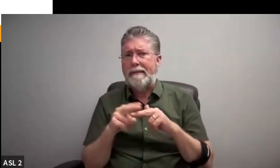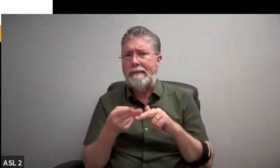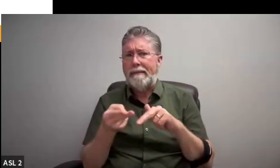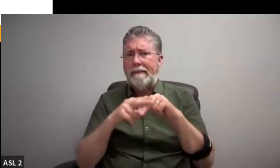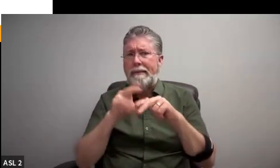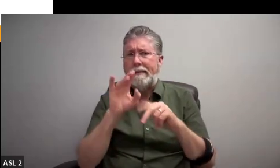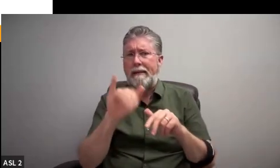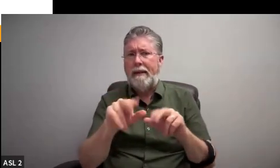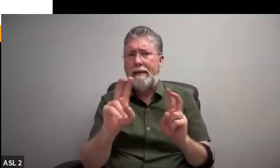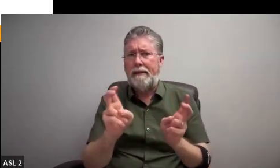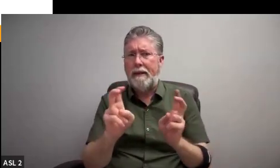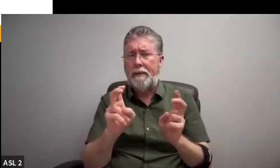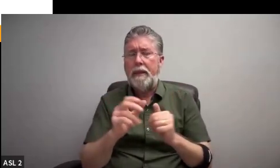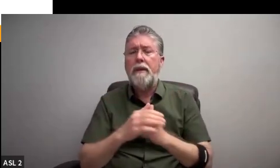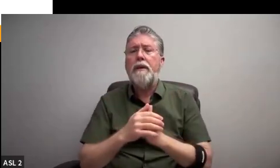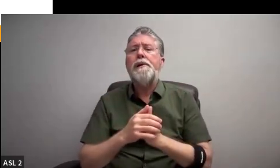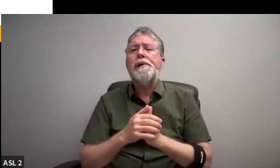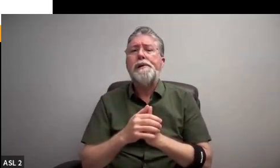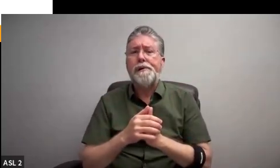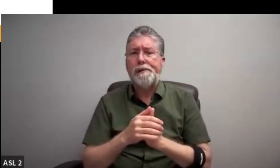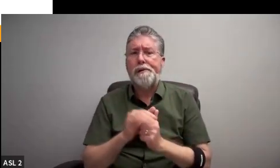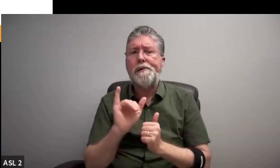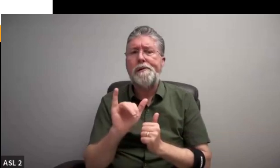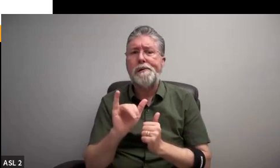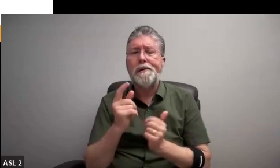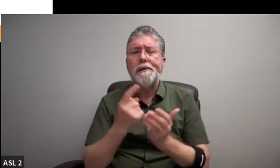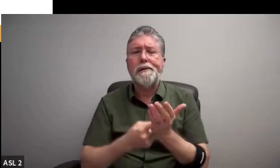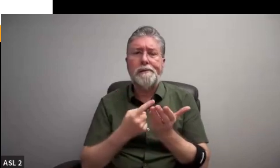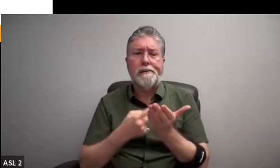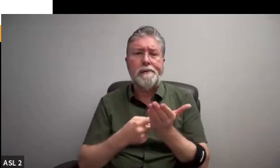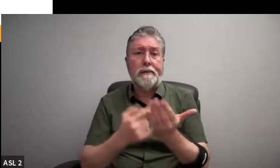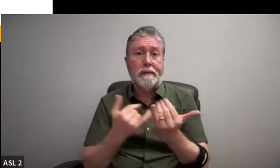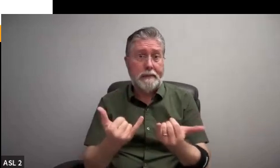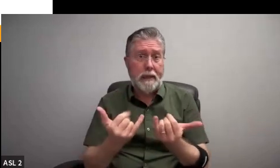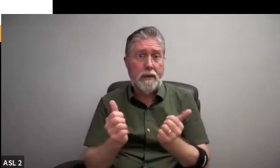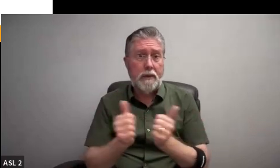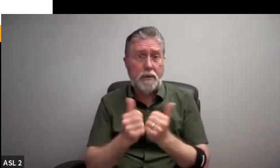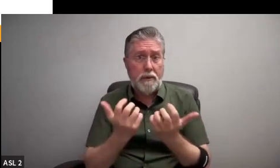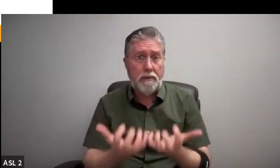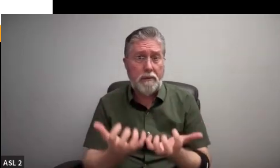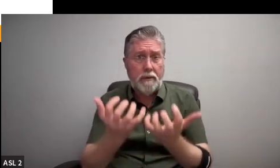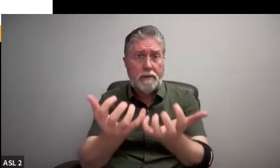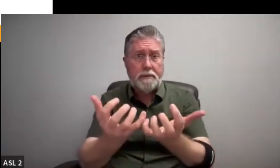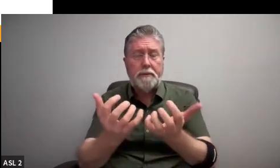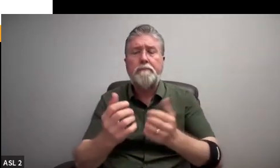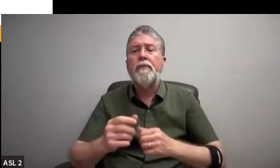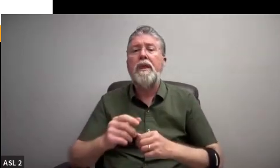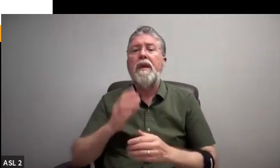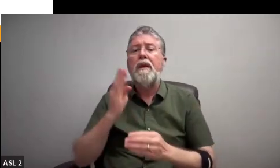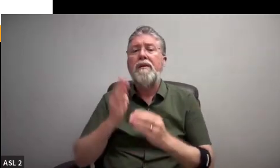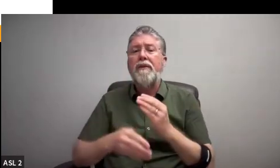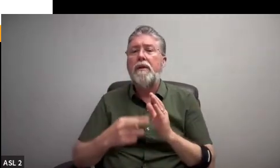so we decided to cover it with this audience. As specified in the final rule of section 1321.49,